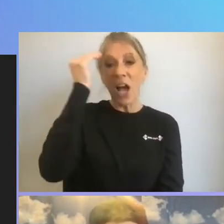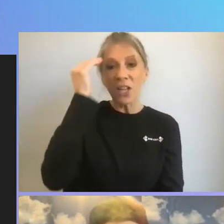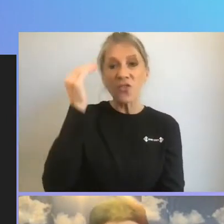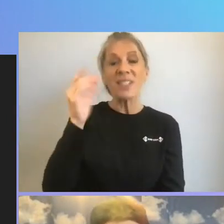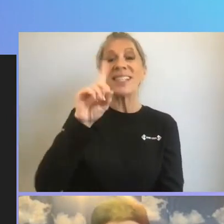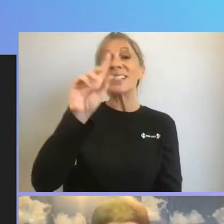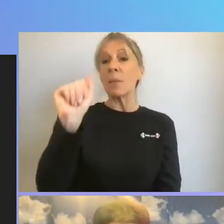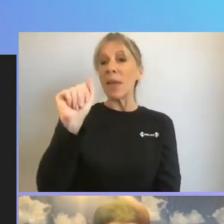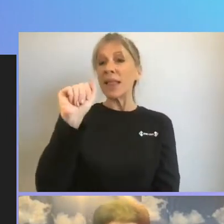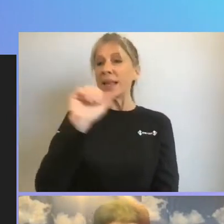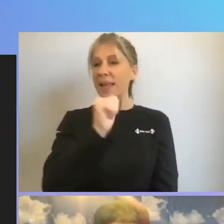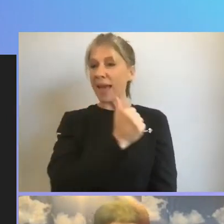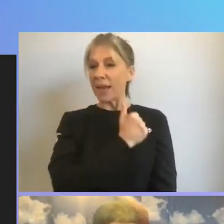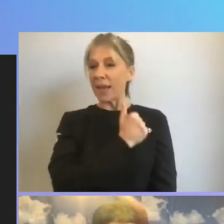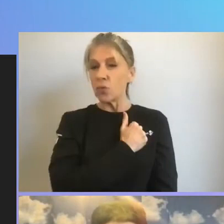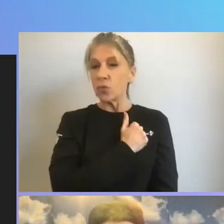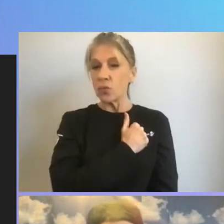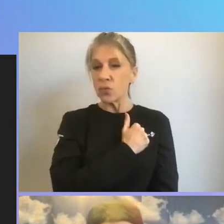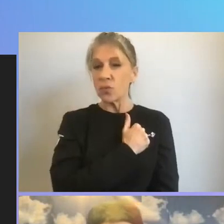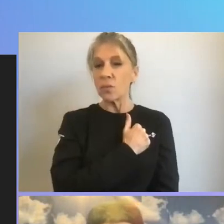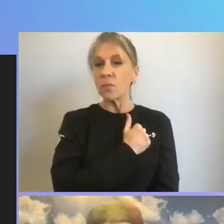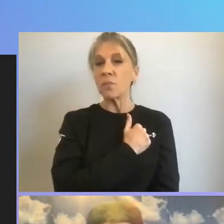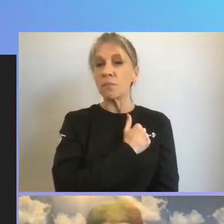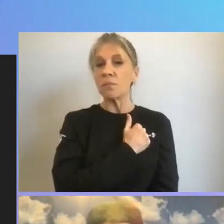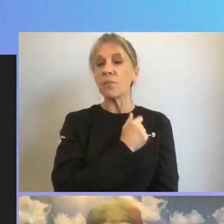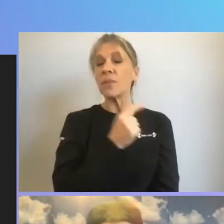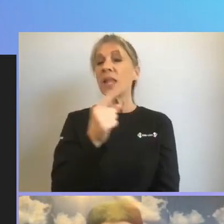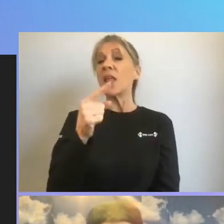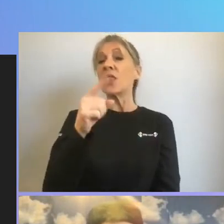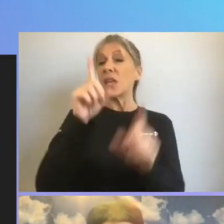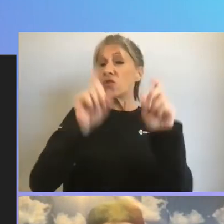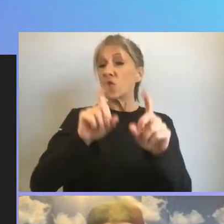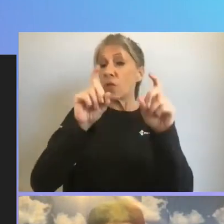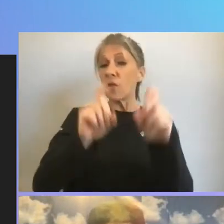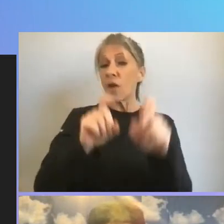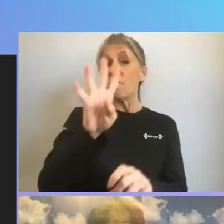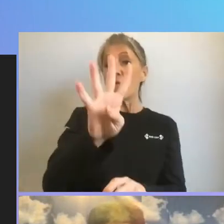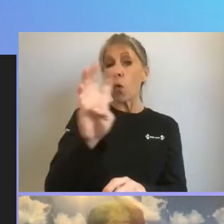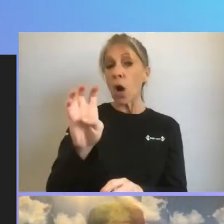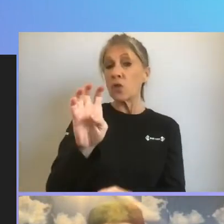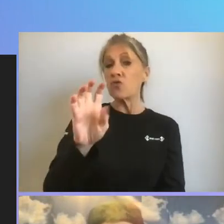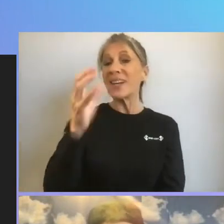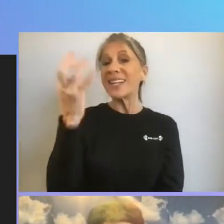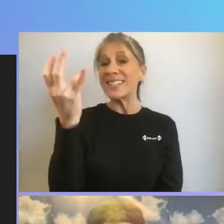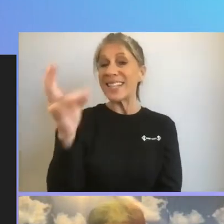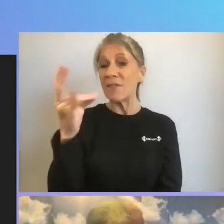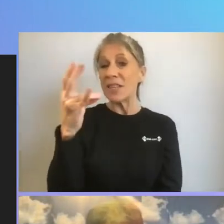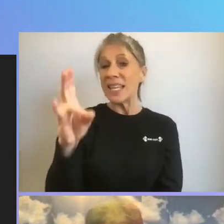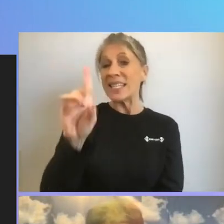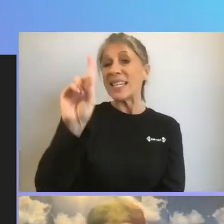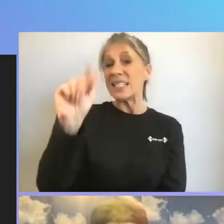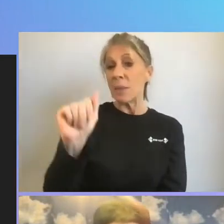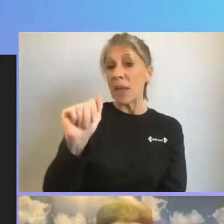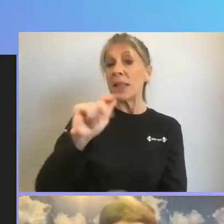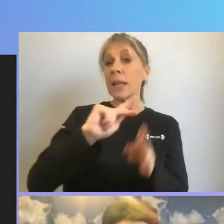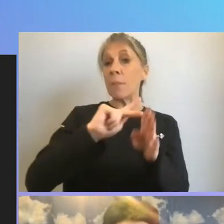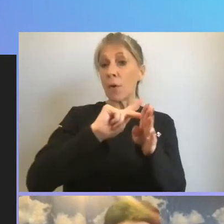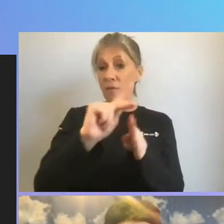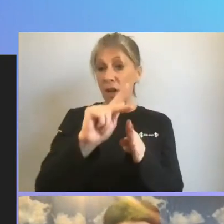and they surveyed 471 disability